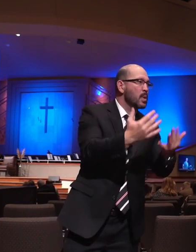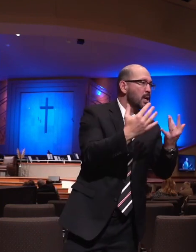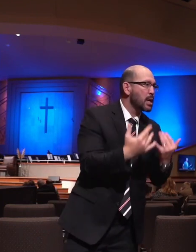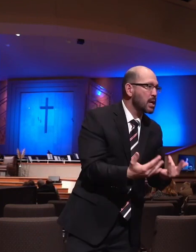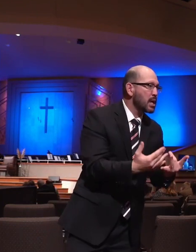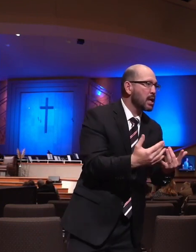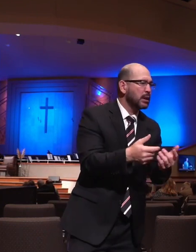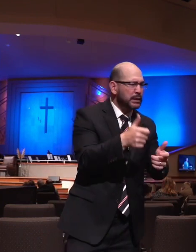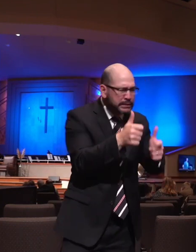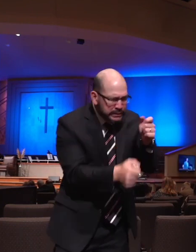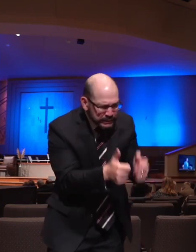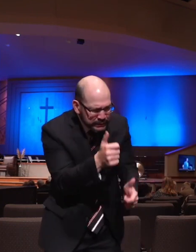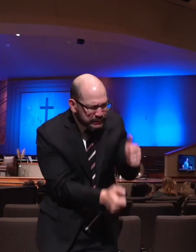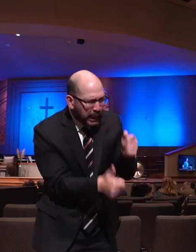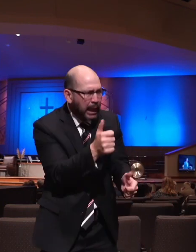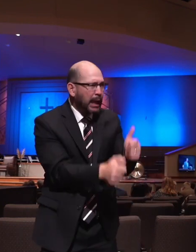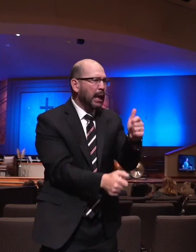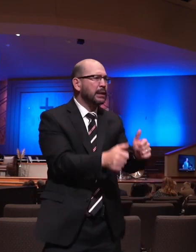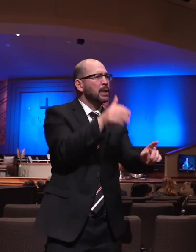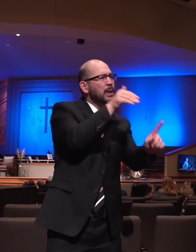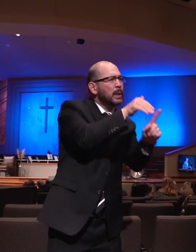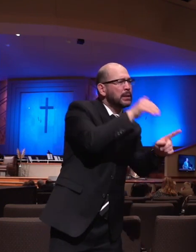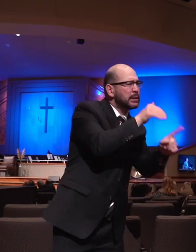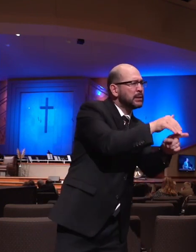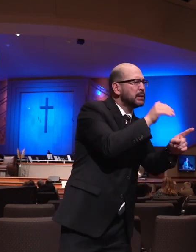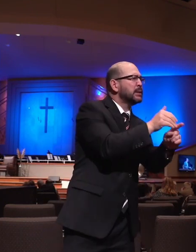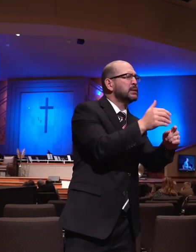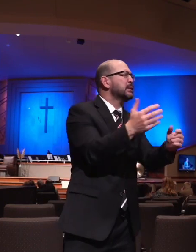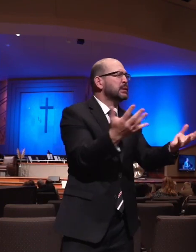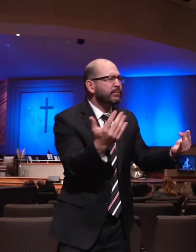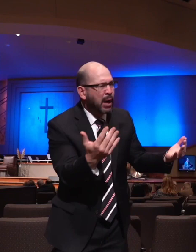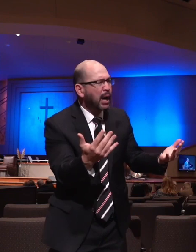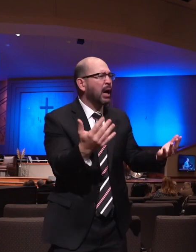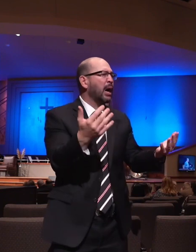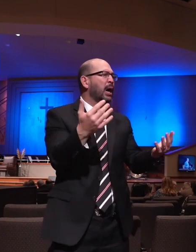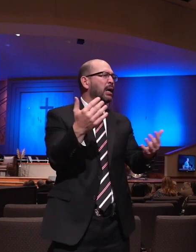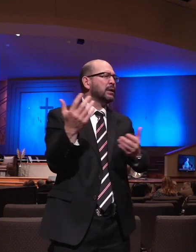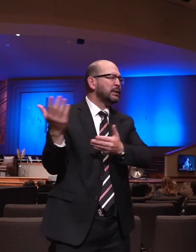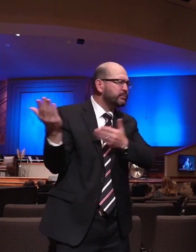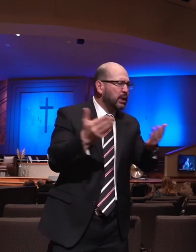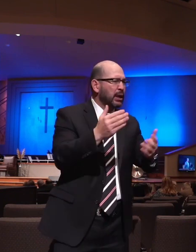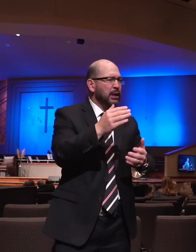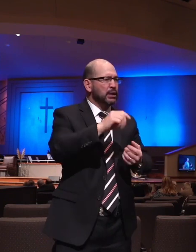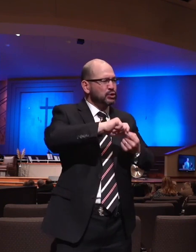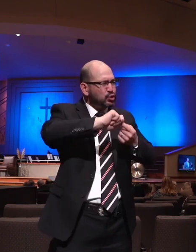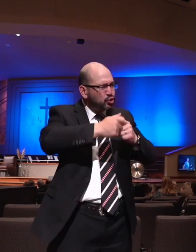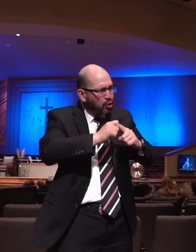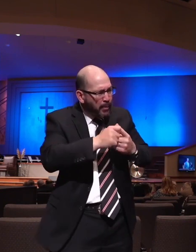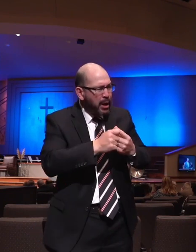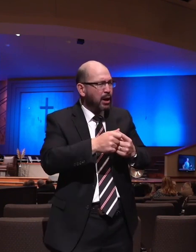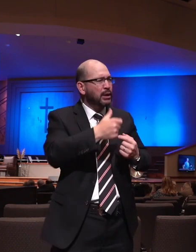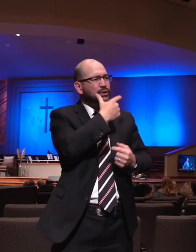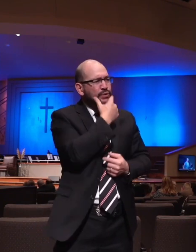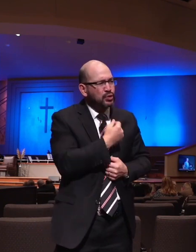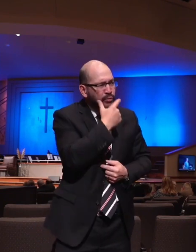you texted him five times on Saturday you brought over strawberries and everything else and you knew that you had them you knew that you had them and